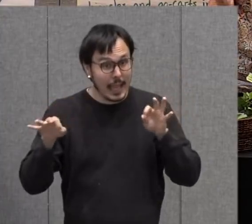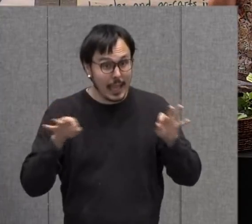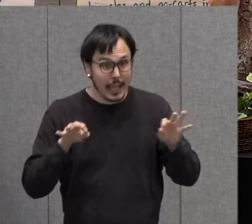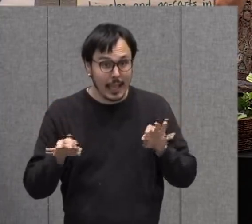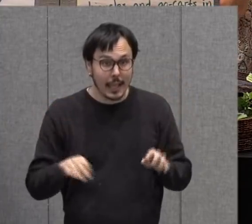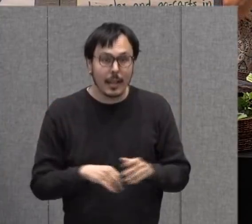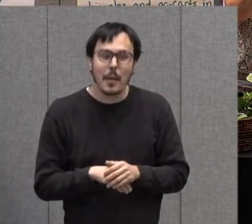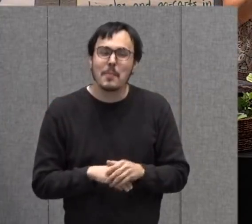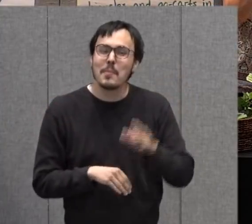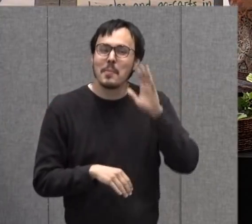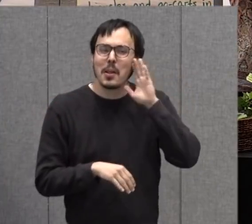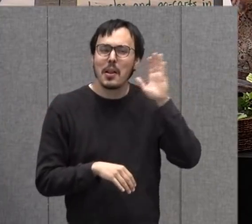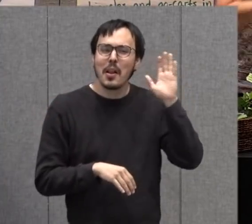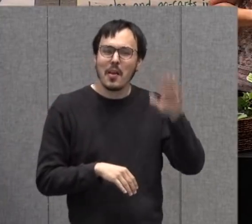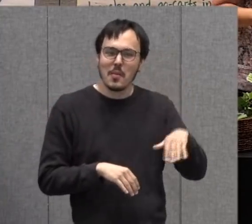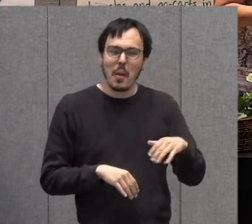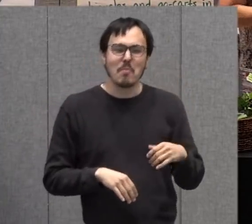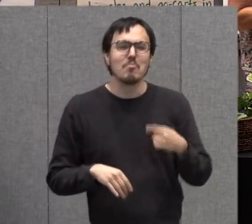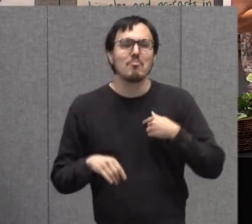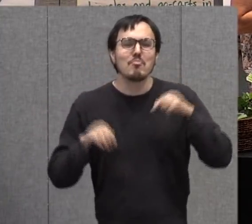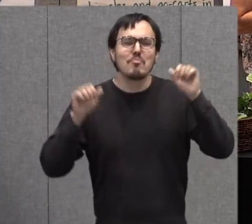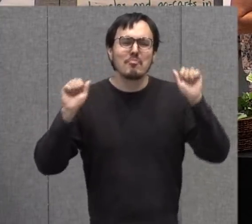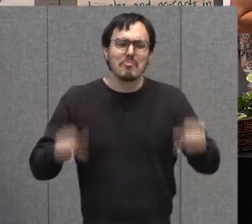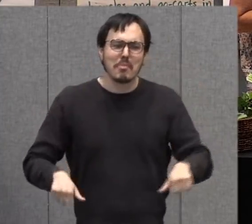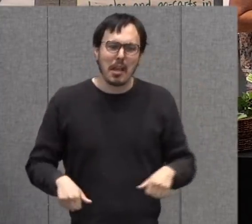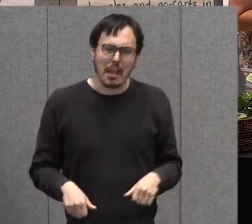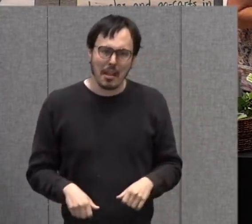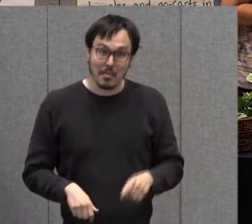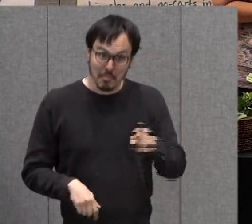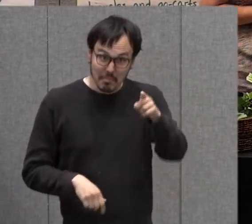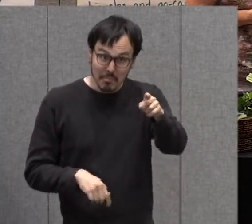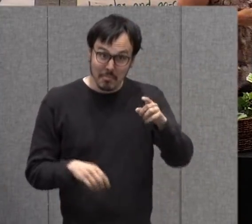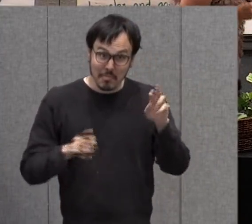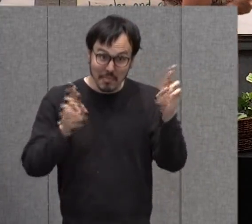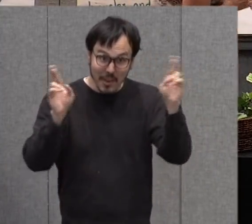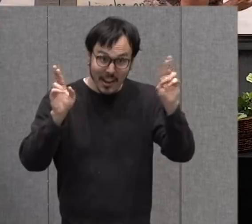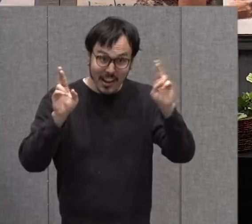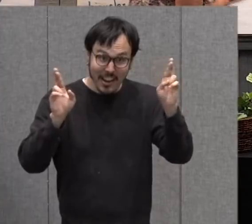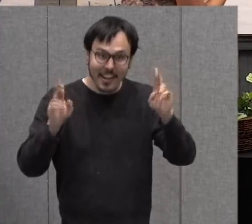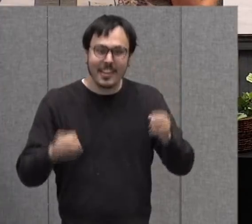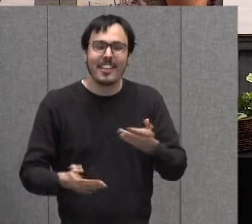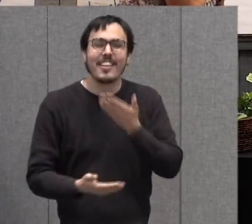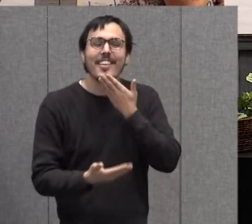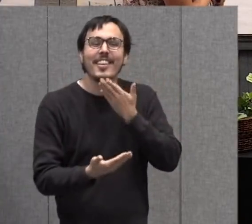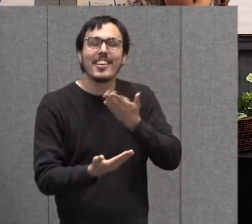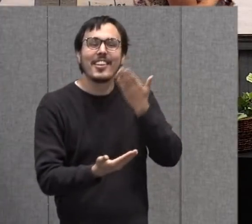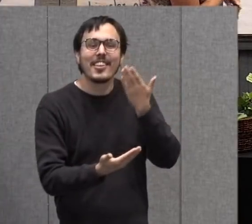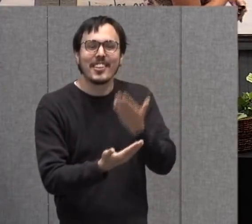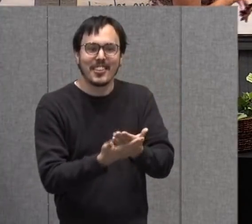But you know what? I'm up for the challenge, are you? Good. So, let's go ahead and let's look at that.